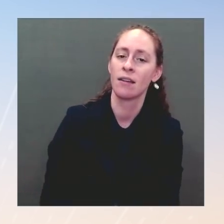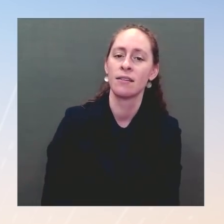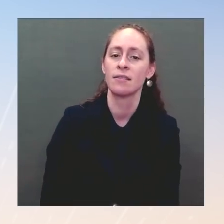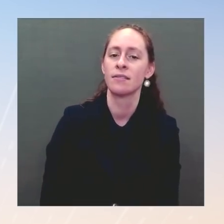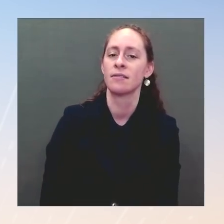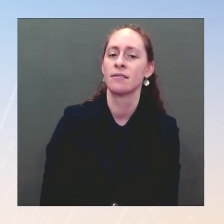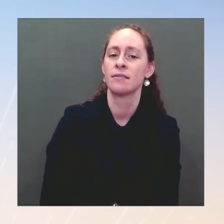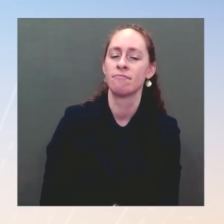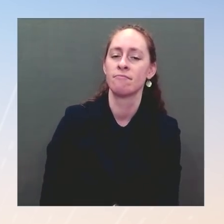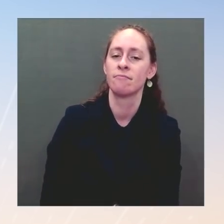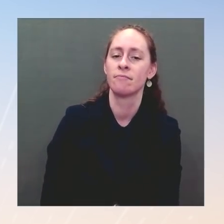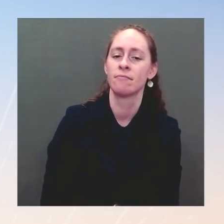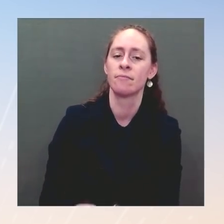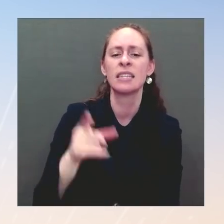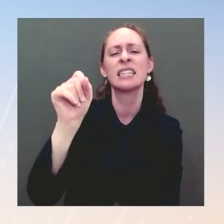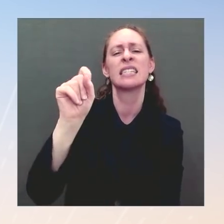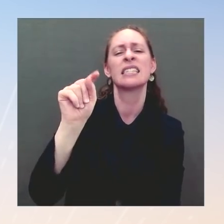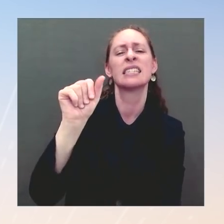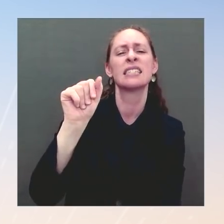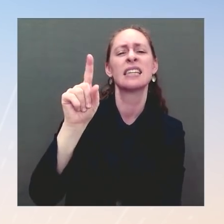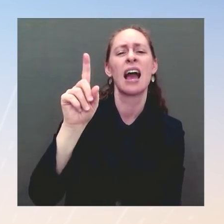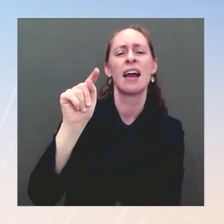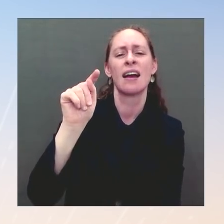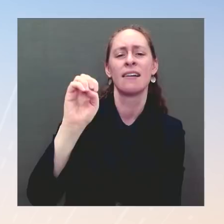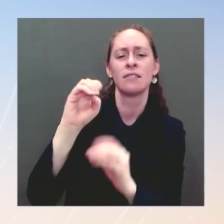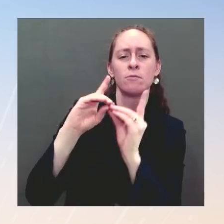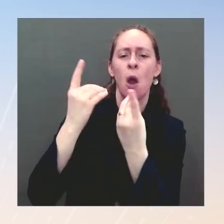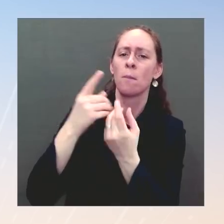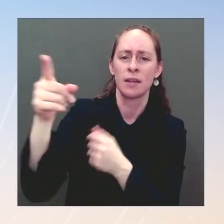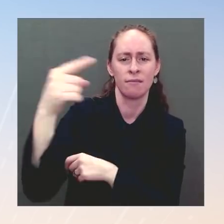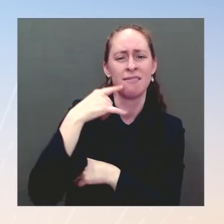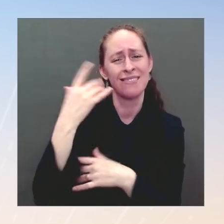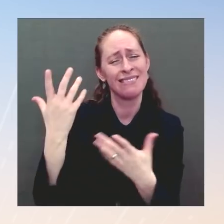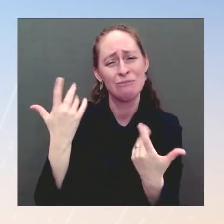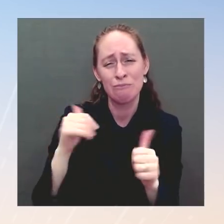you reasonably can to prevent human rights abuses, atrocities,